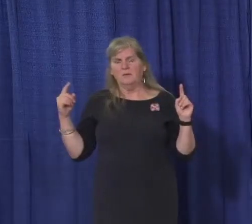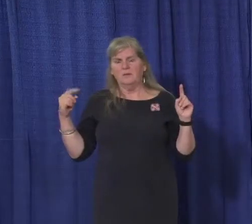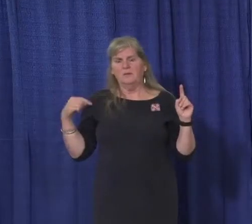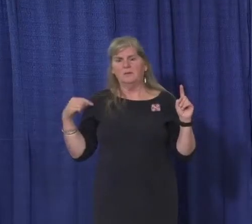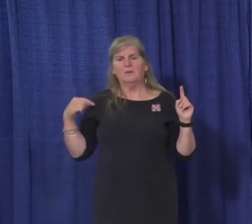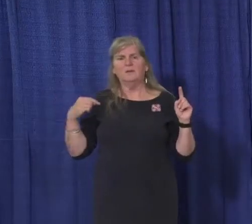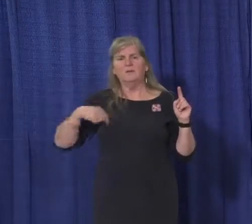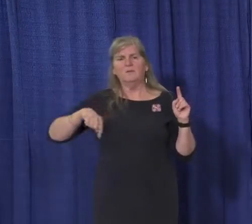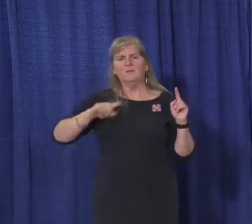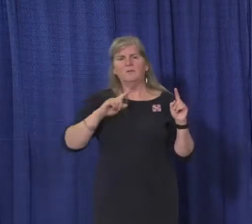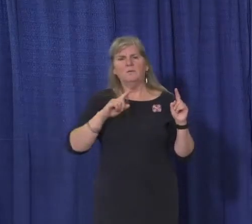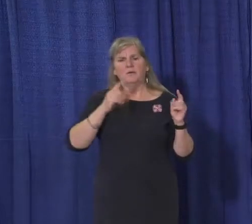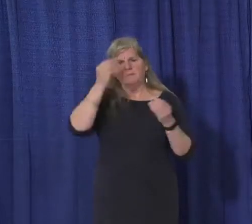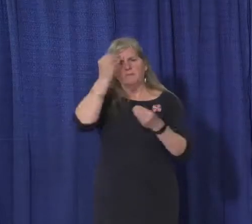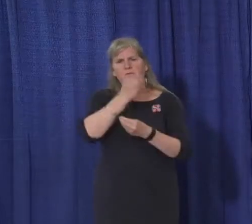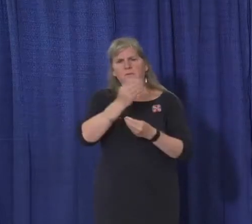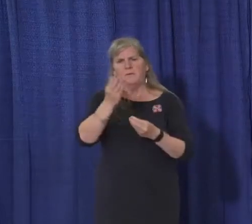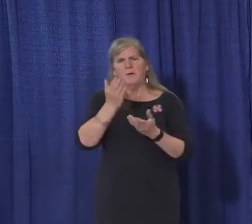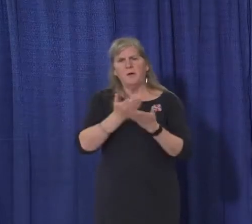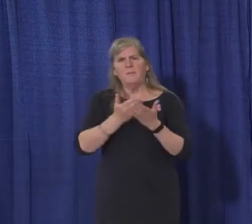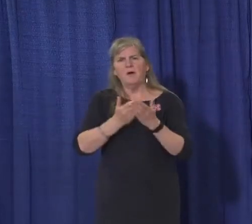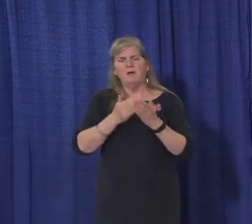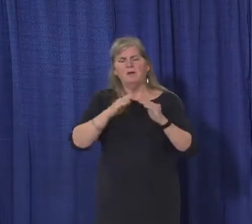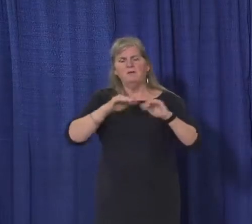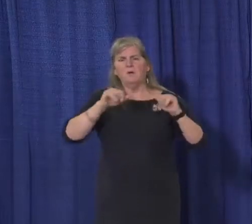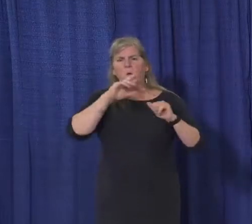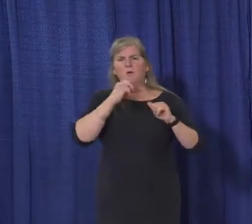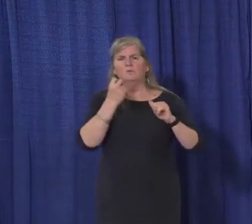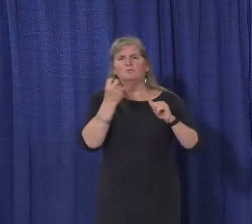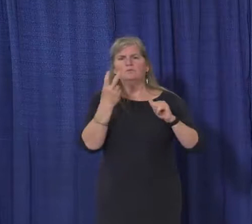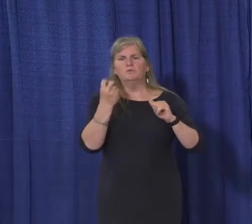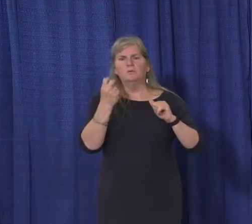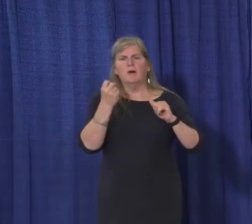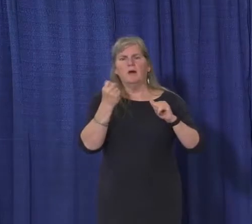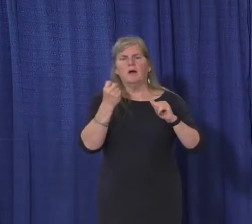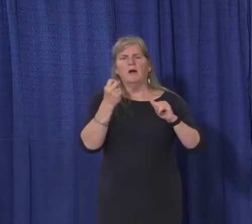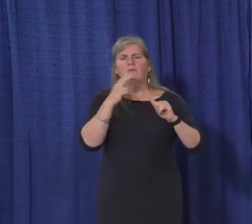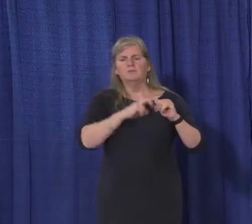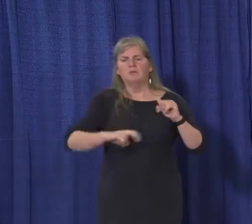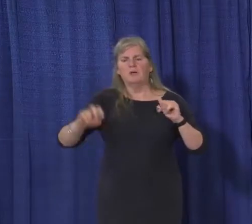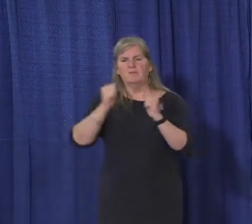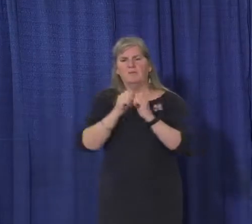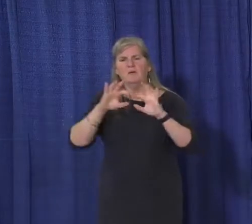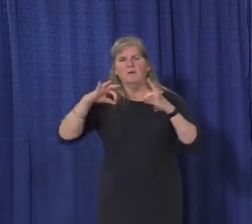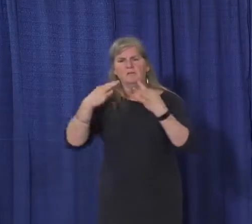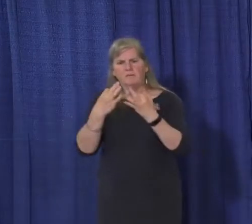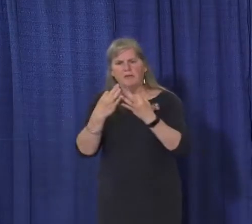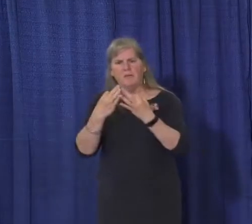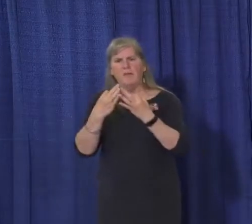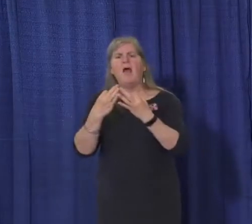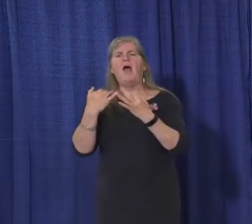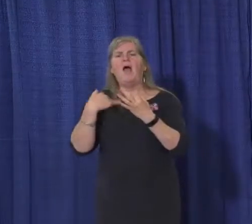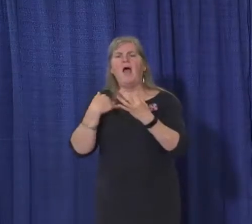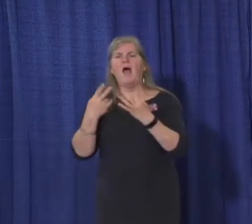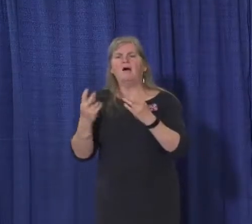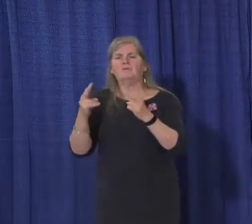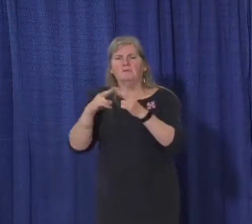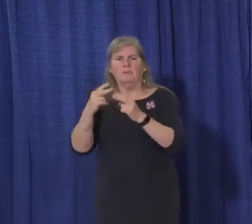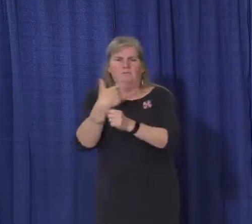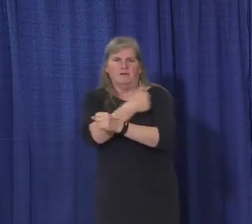made about the children under 12 and being able to shovel with unvaccinated -- if they are